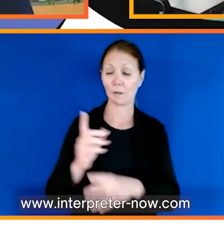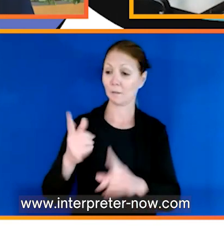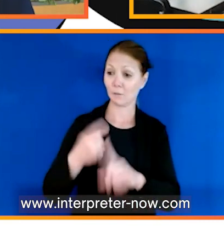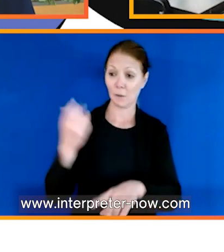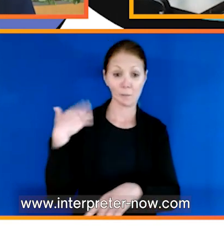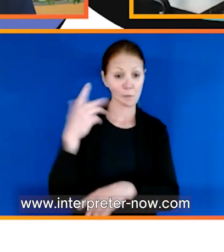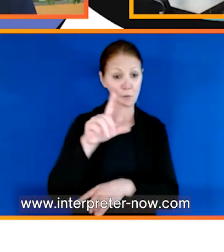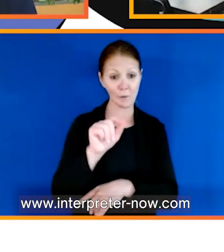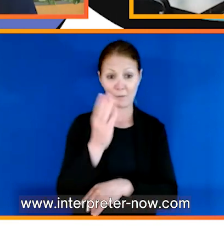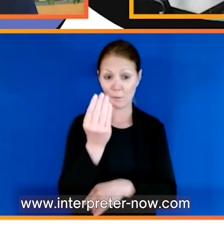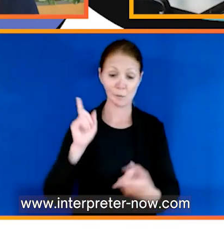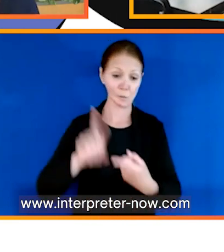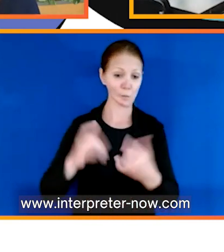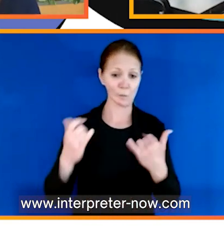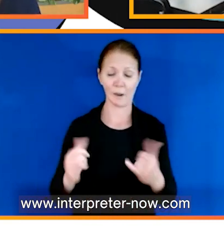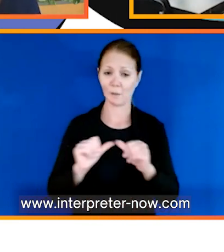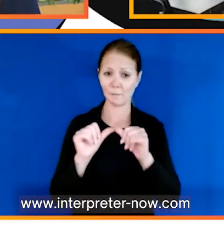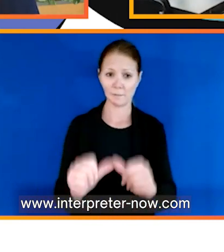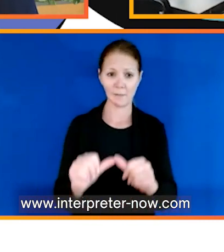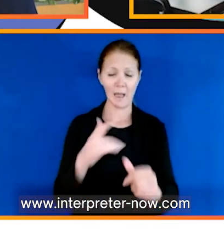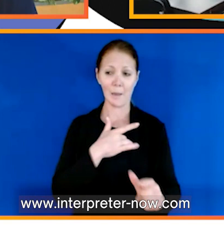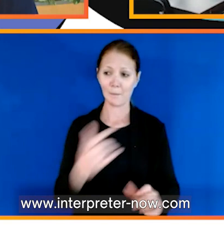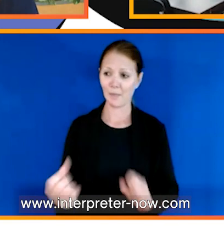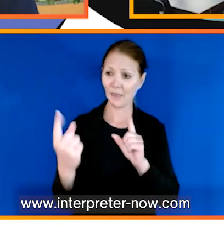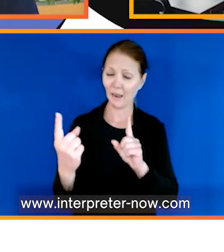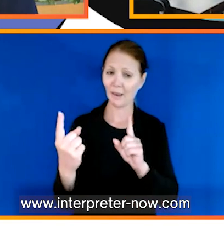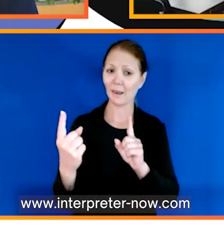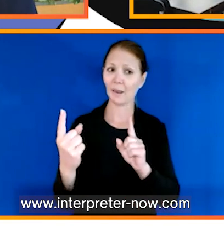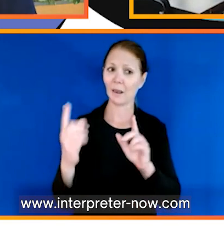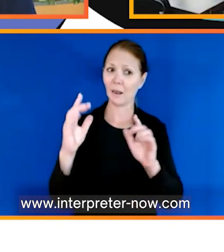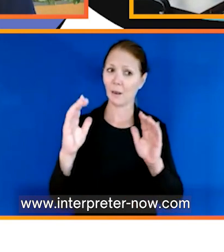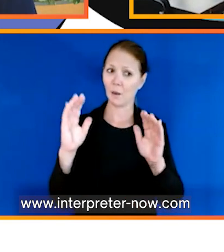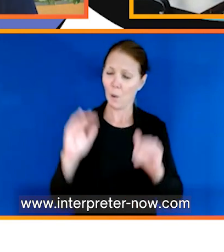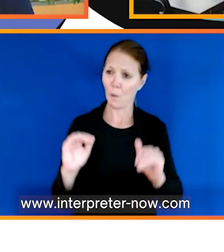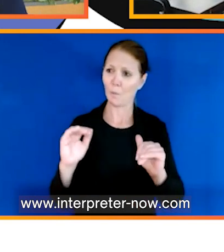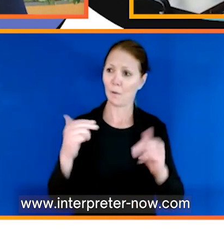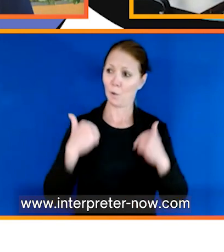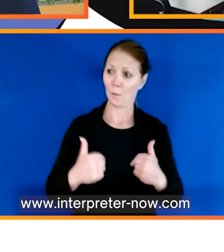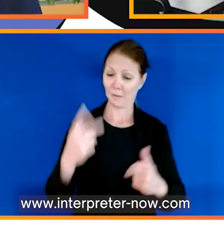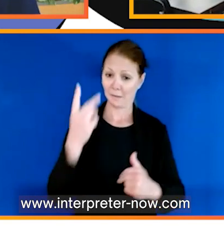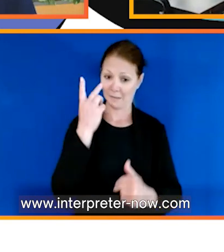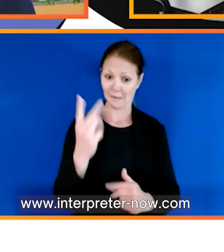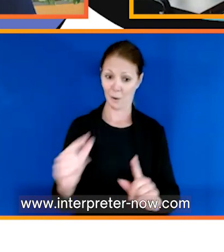a constant need in the world, from when we started in 2013 or 2014 to now.